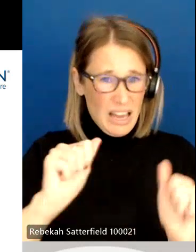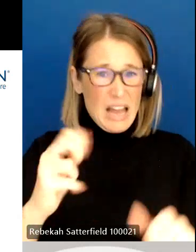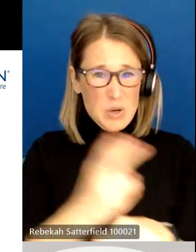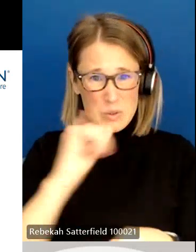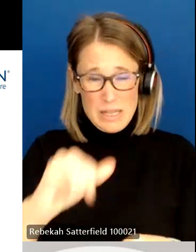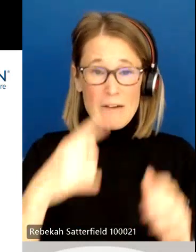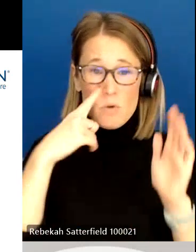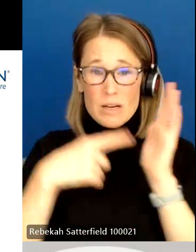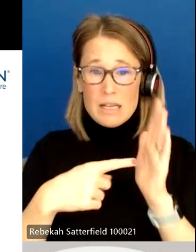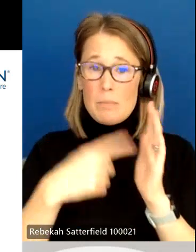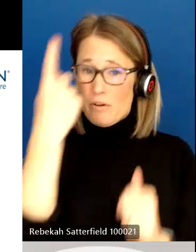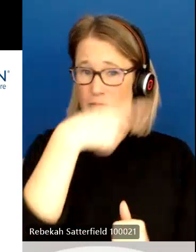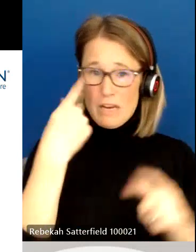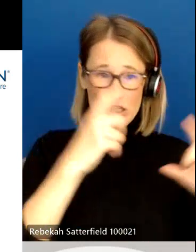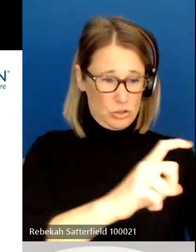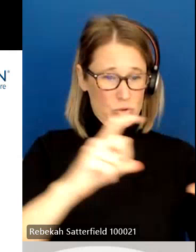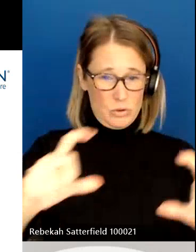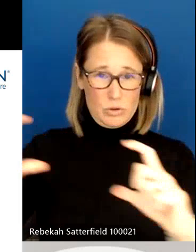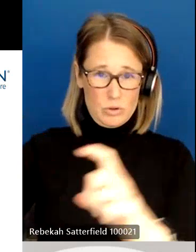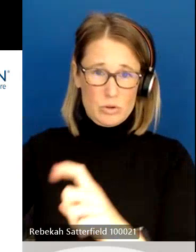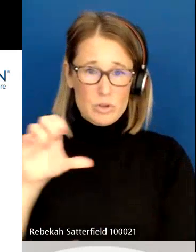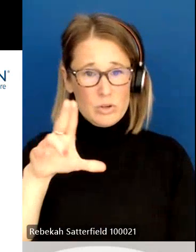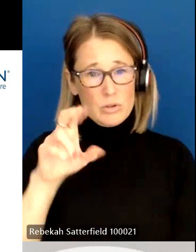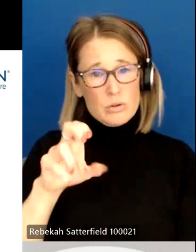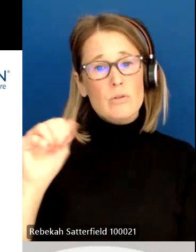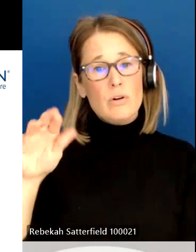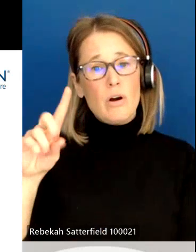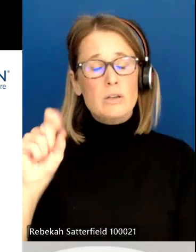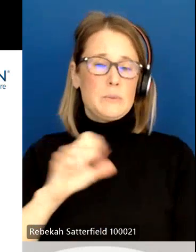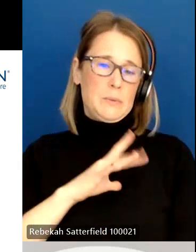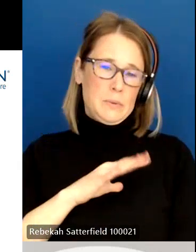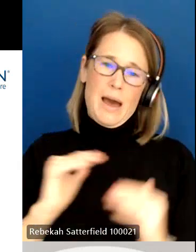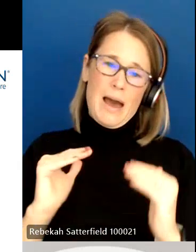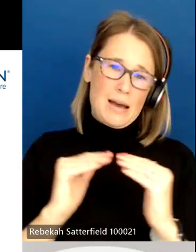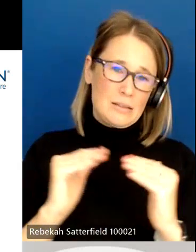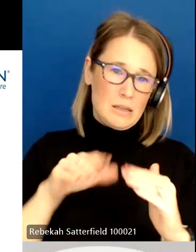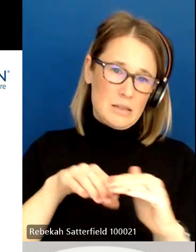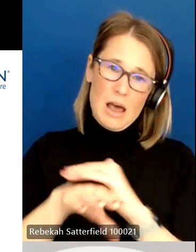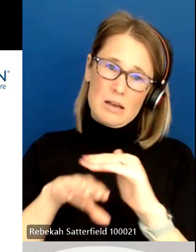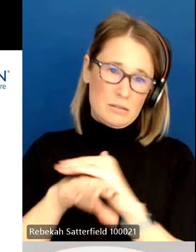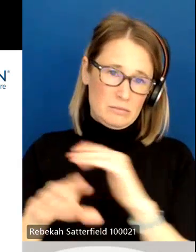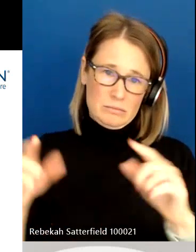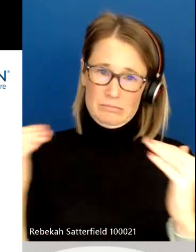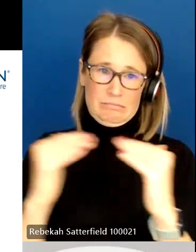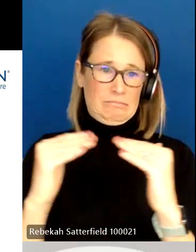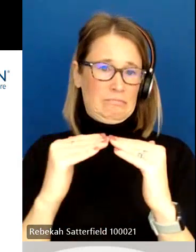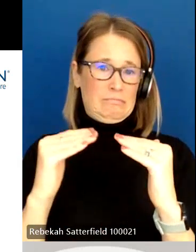uh you providing these resources ensures that Equitable access to care enhances understanding